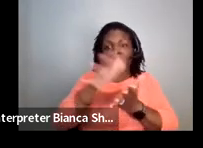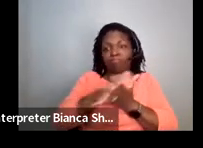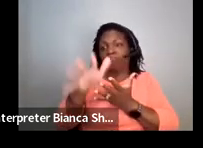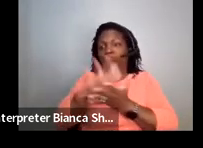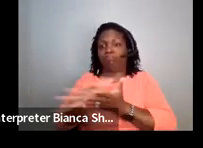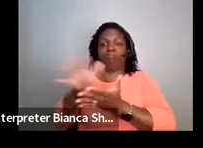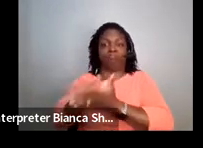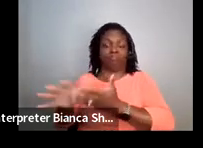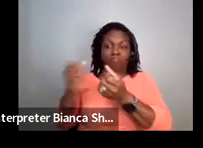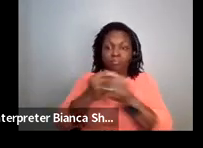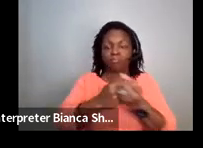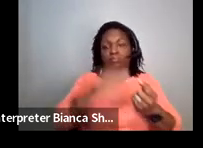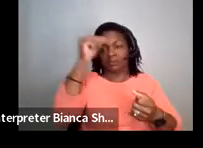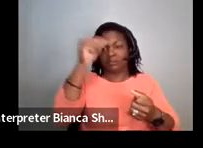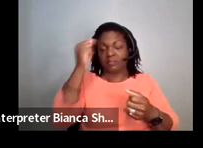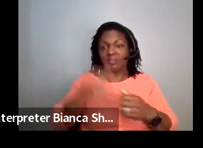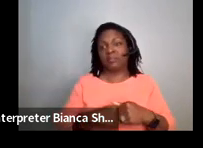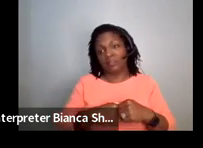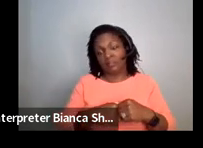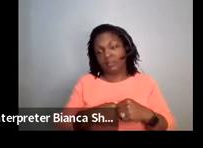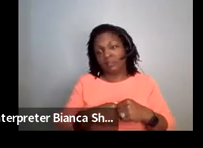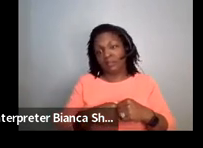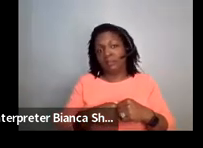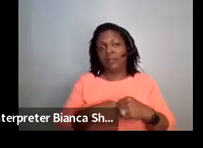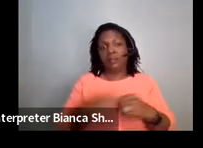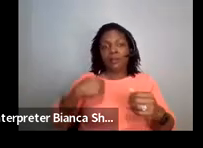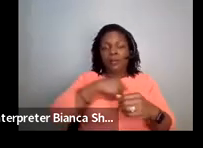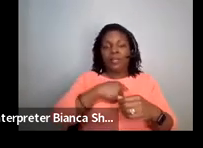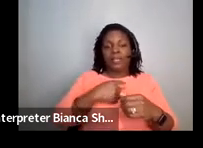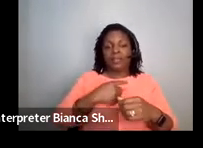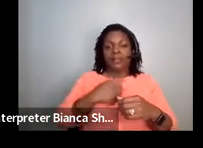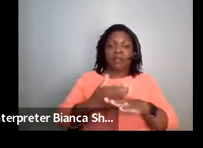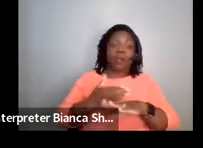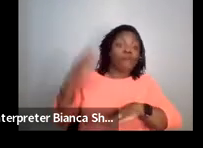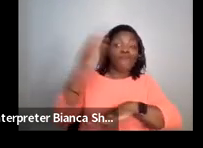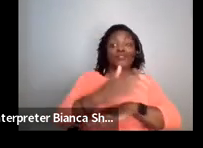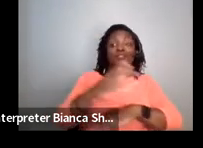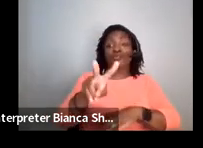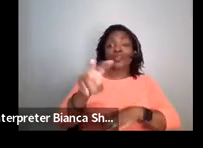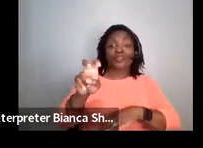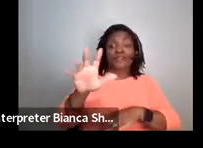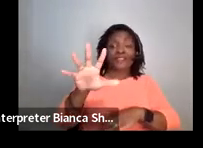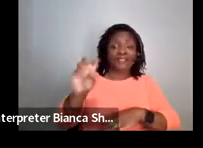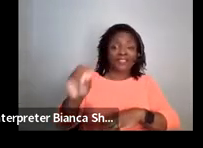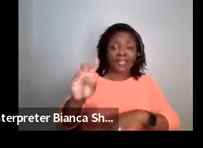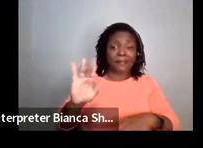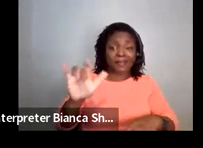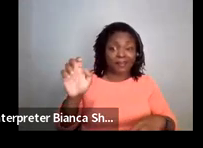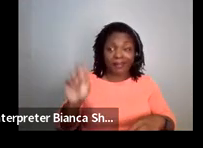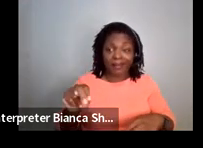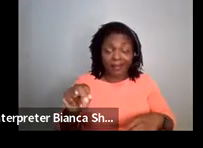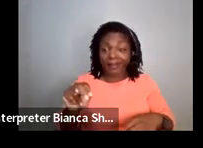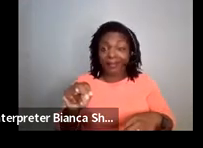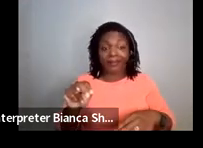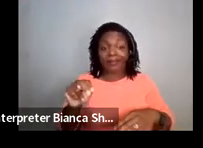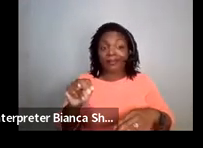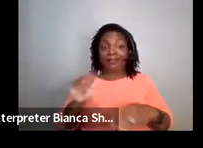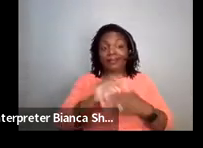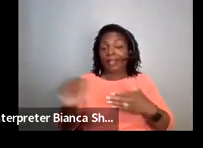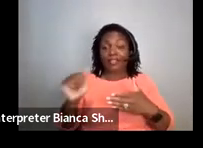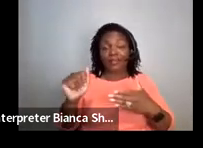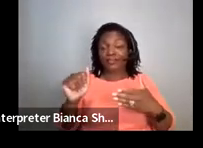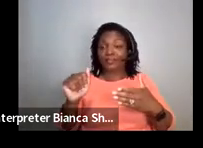We spend almost over 250 billion worth of care provided by family members and other unpaid characters.